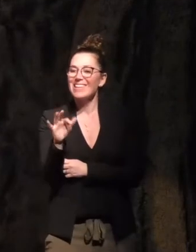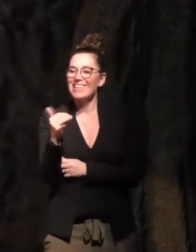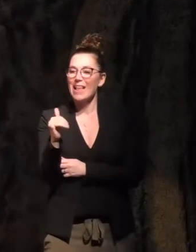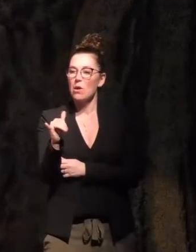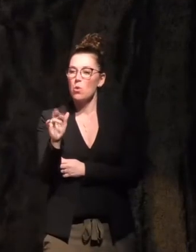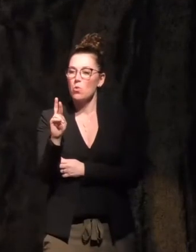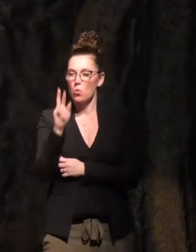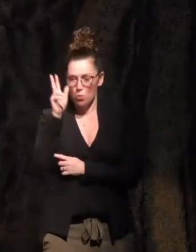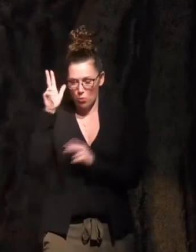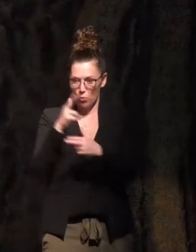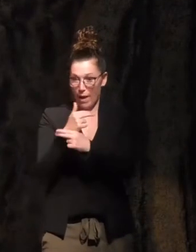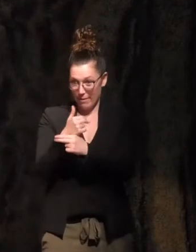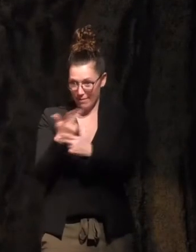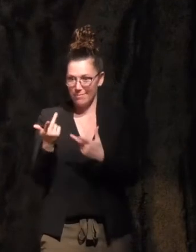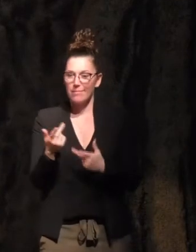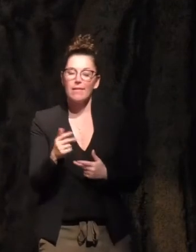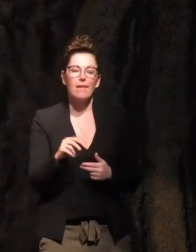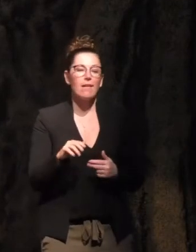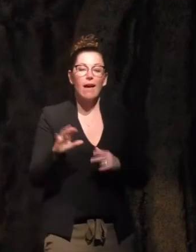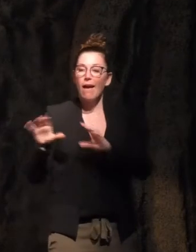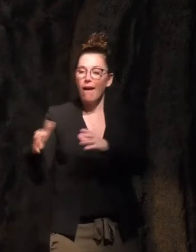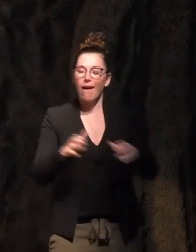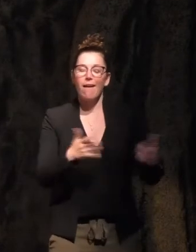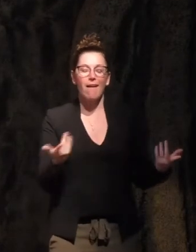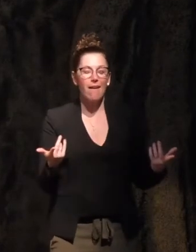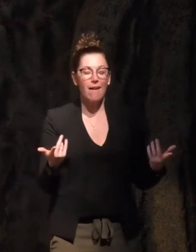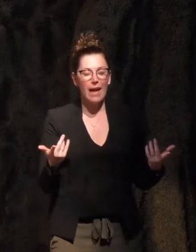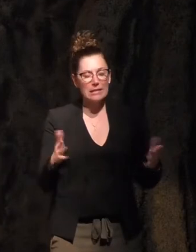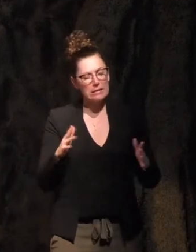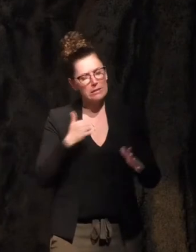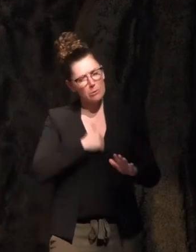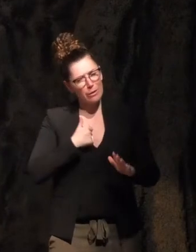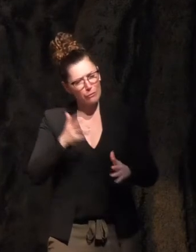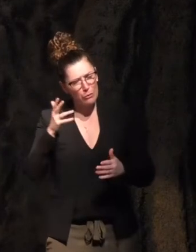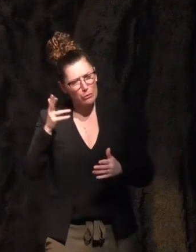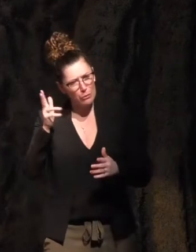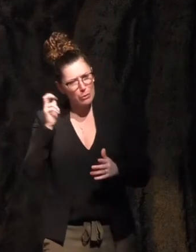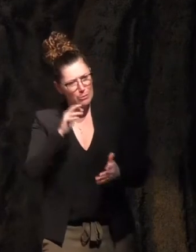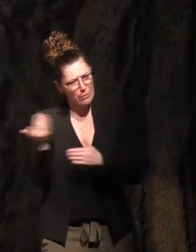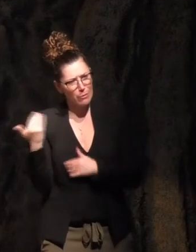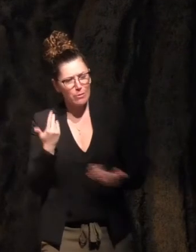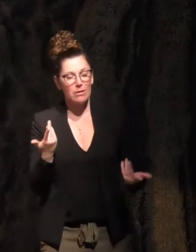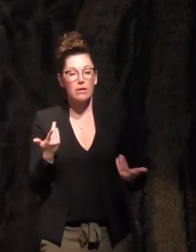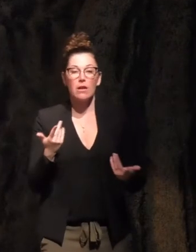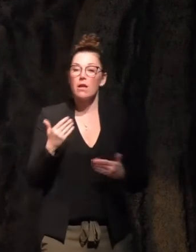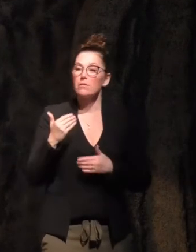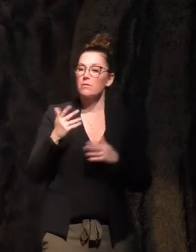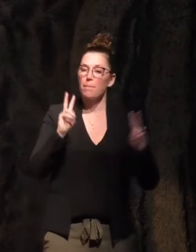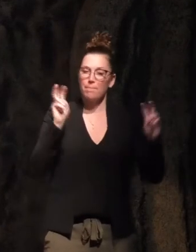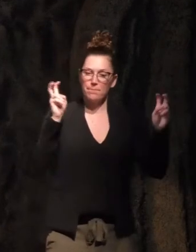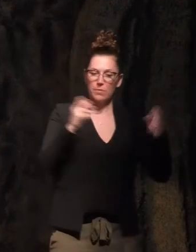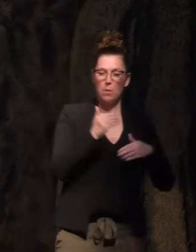We formed a loose network of a dozen or so artist-run companies called Progress Lab which met regularly for drinks and conversations.